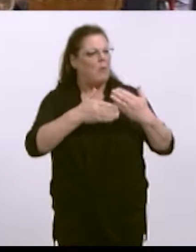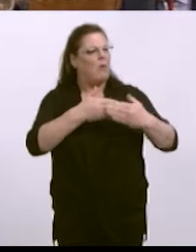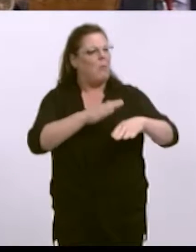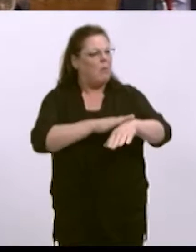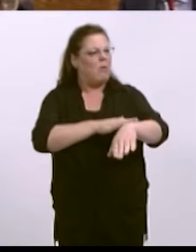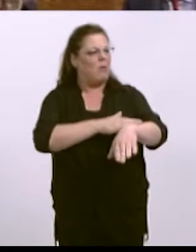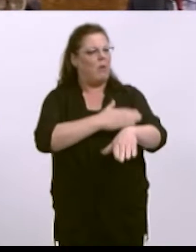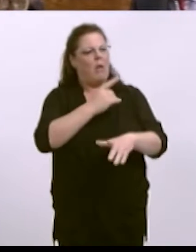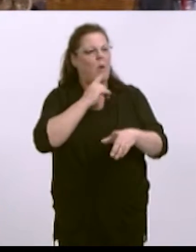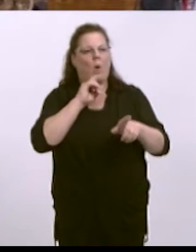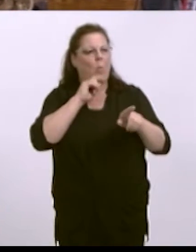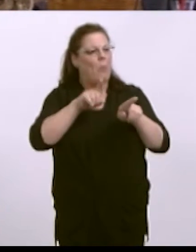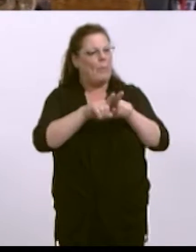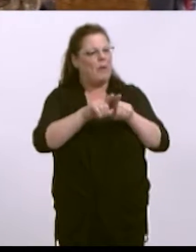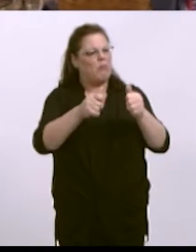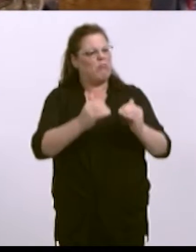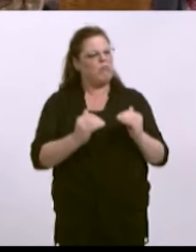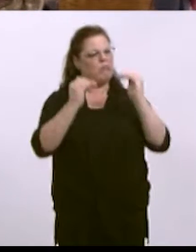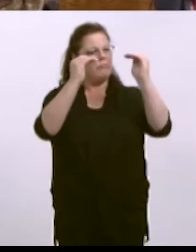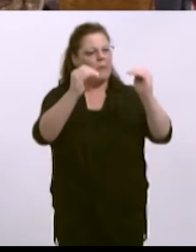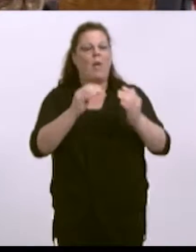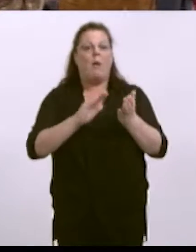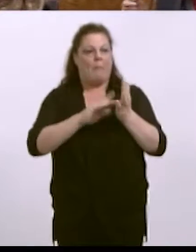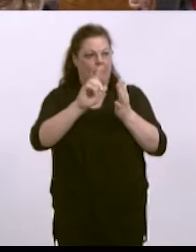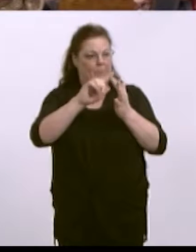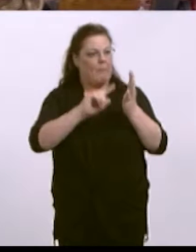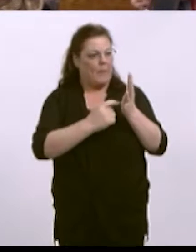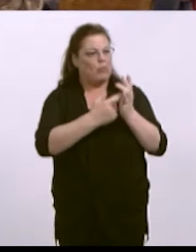be the case. There will still be a metro, but obviously, if thereís £125 million less